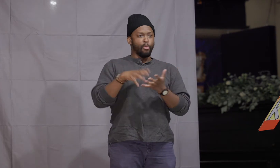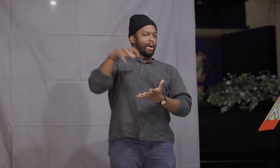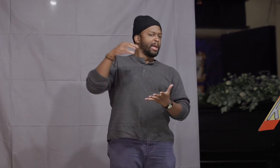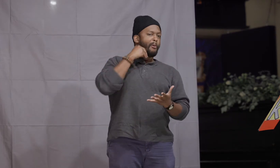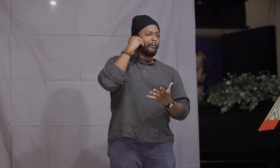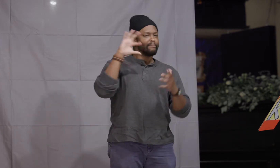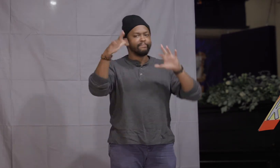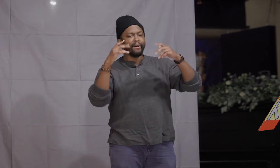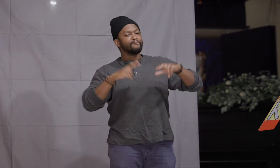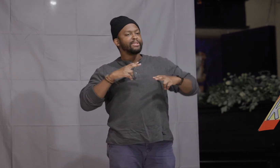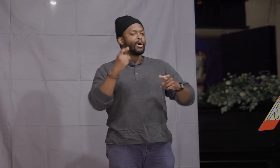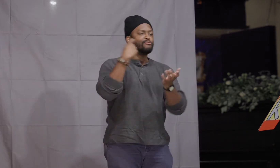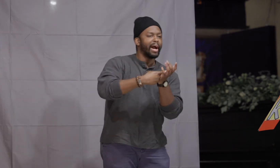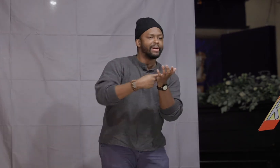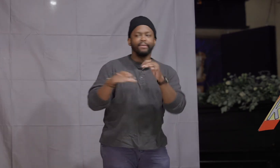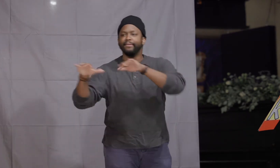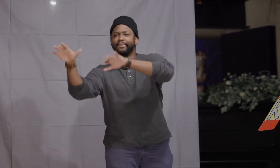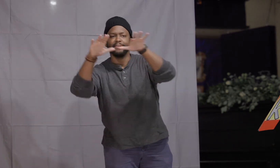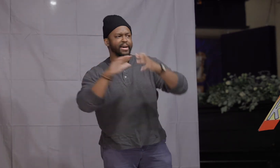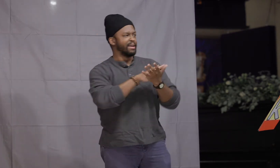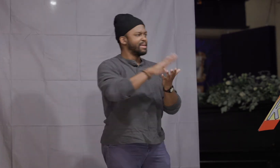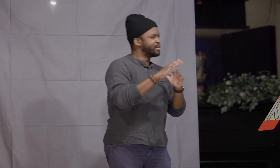You could tell we were staying at a rich person's home for sure.